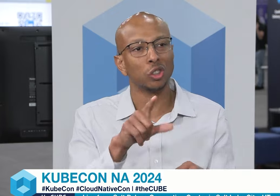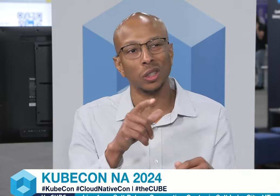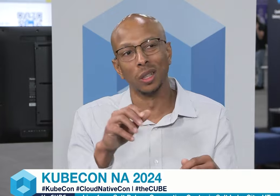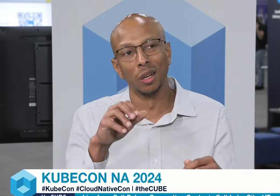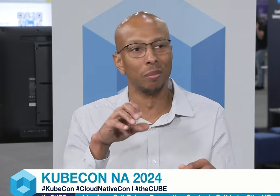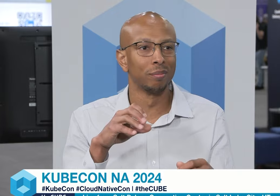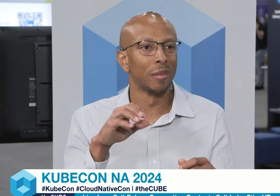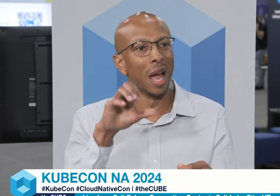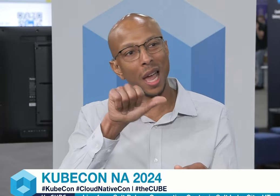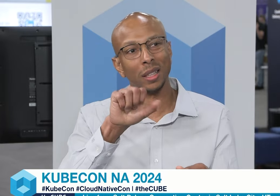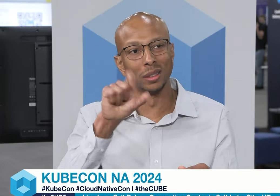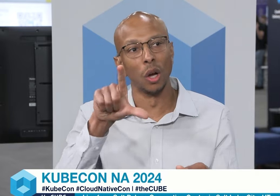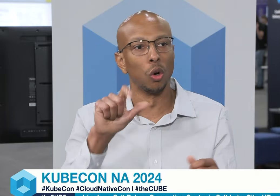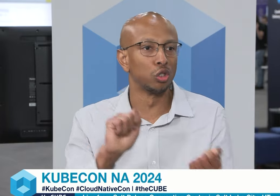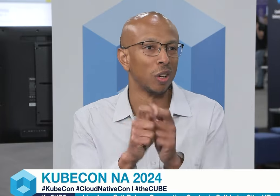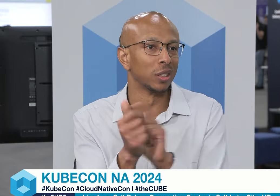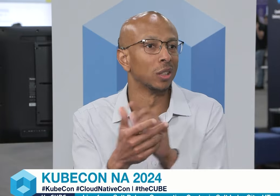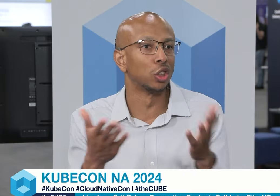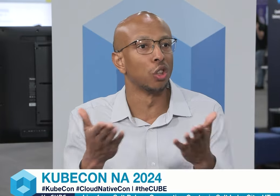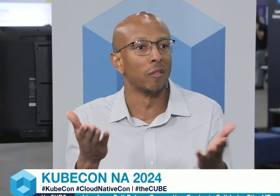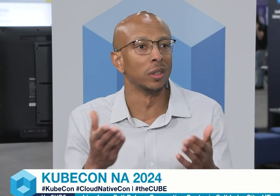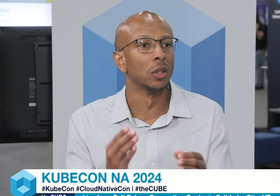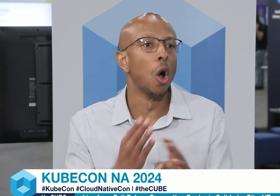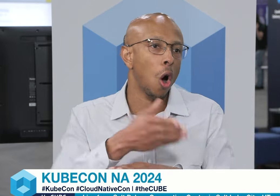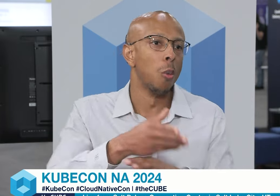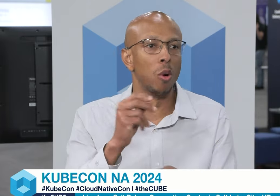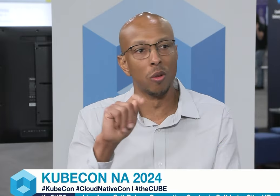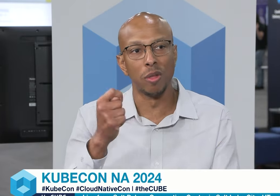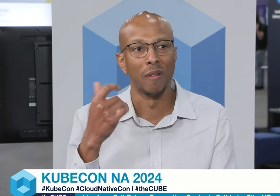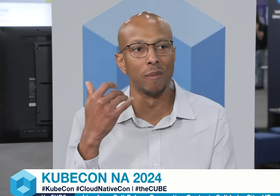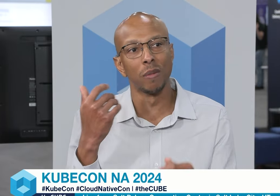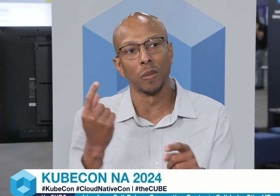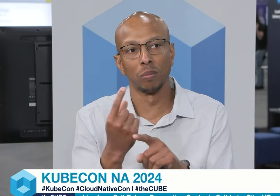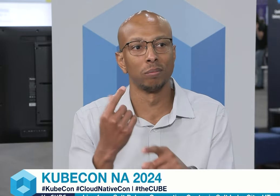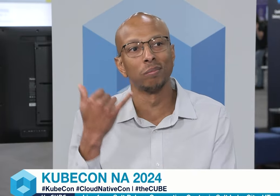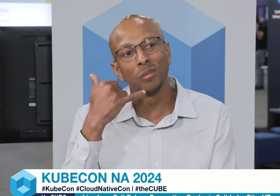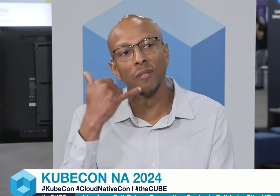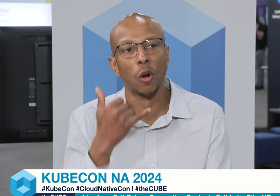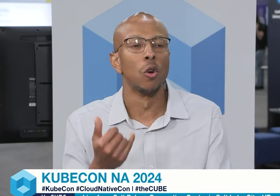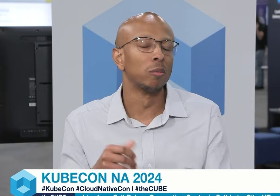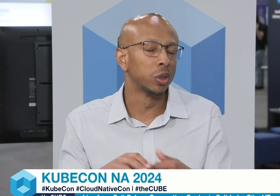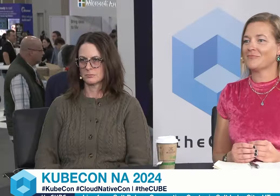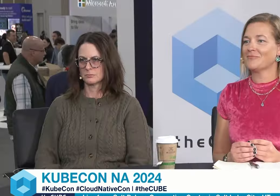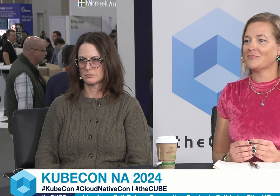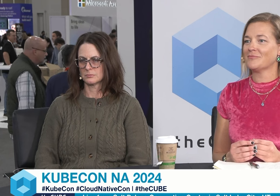what we do is we actually provide ASL translation services through the phone network.